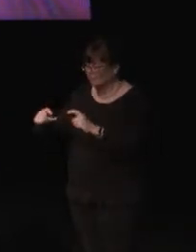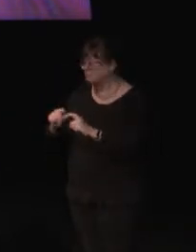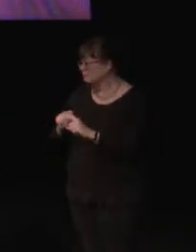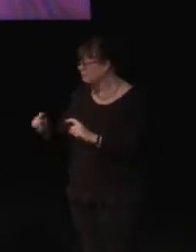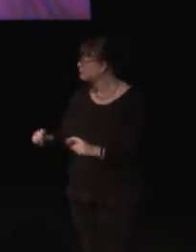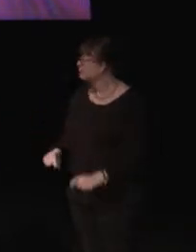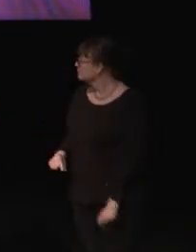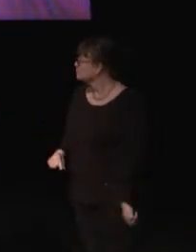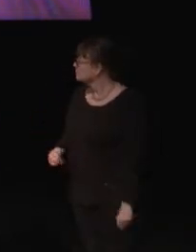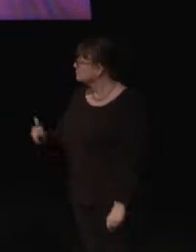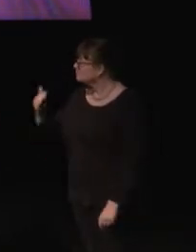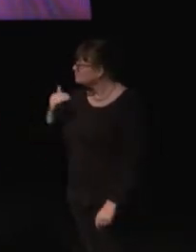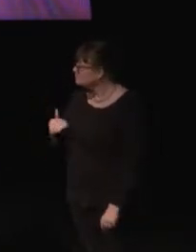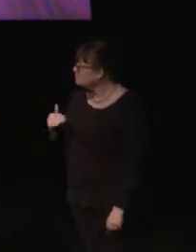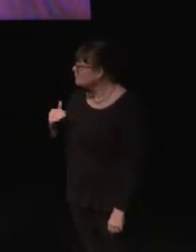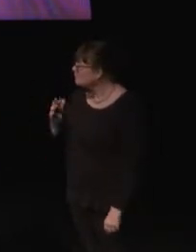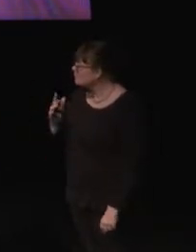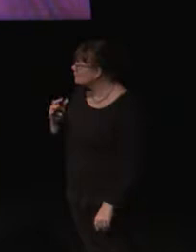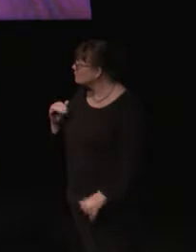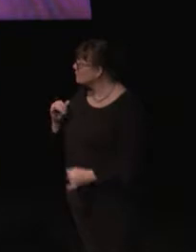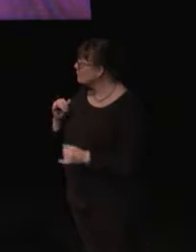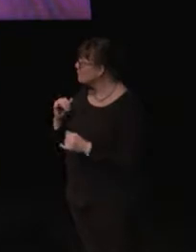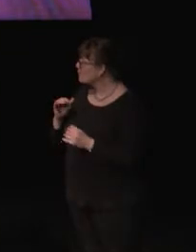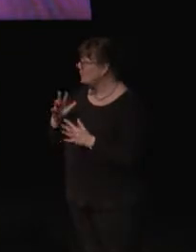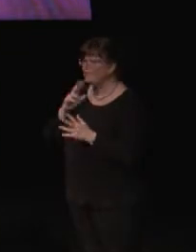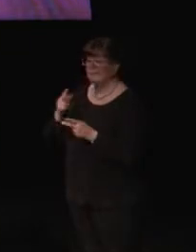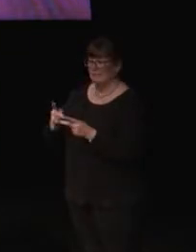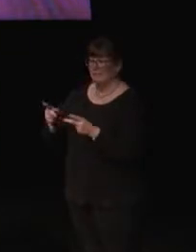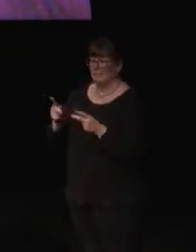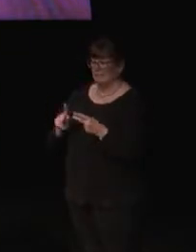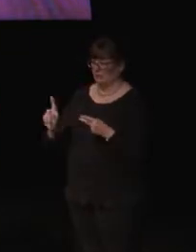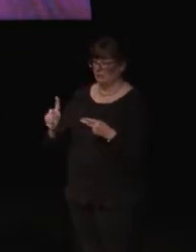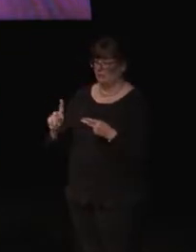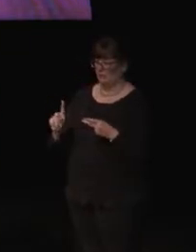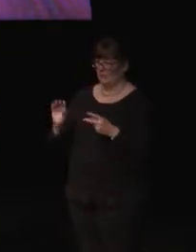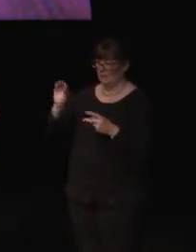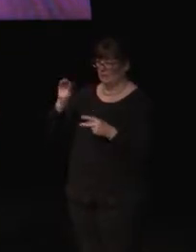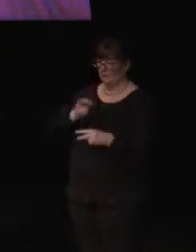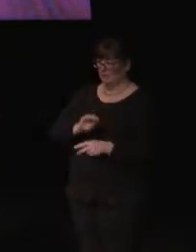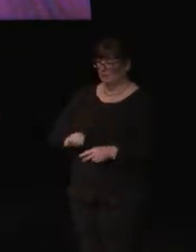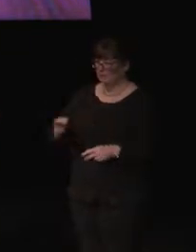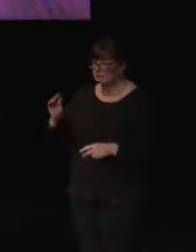And then... One of the last notes about positioning. We've got quite a different demos